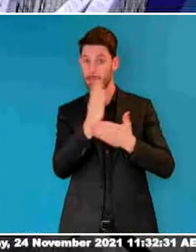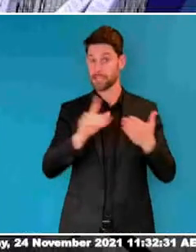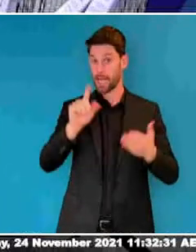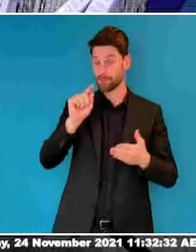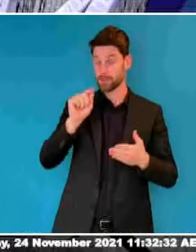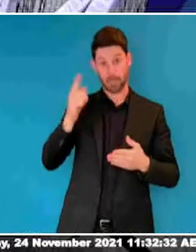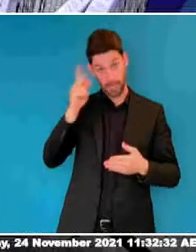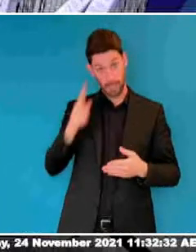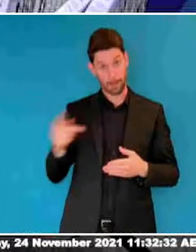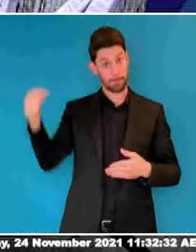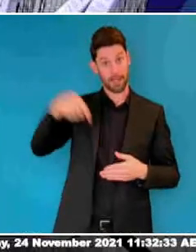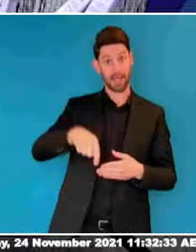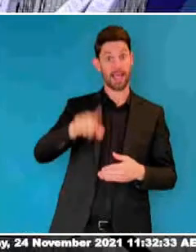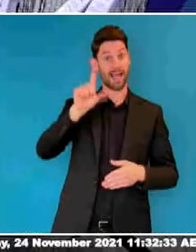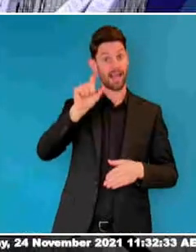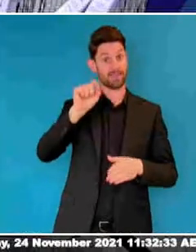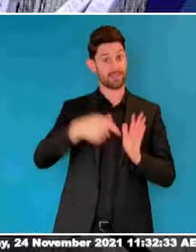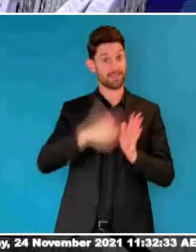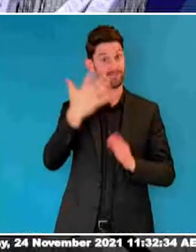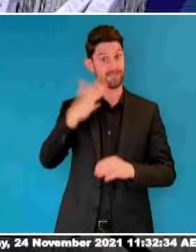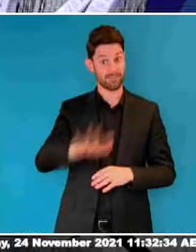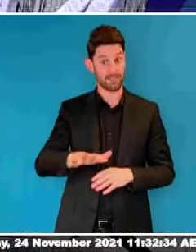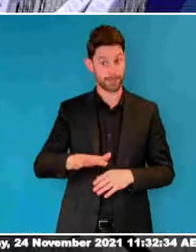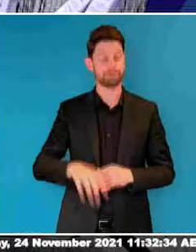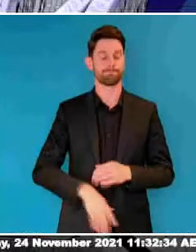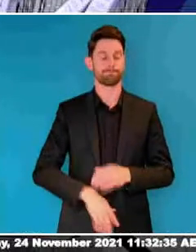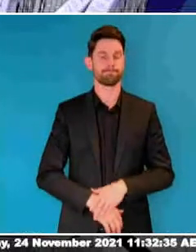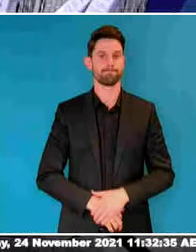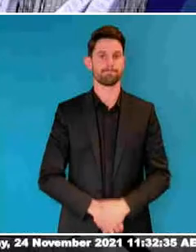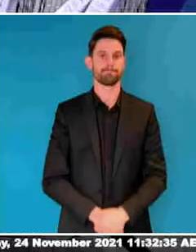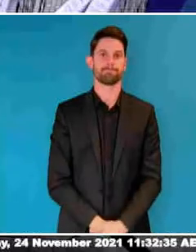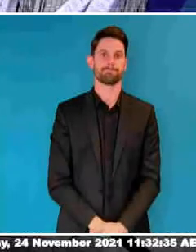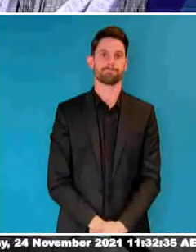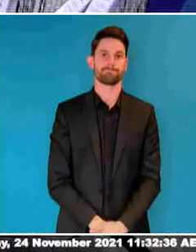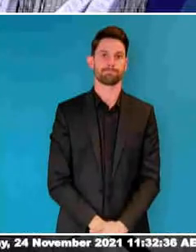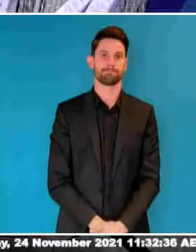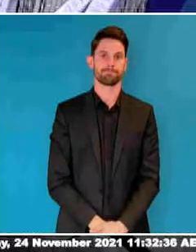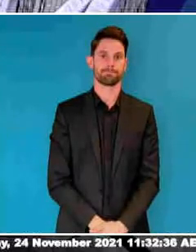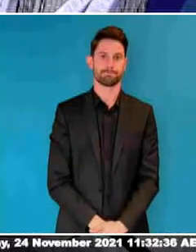If it please the Chair. The Royal Commission is adjourned.